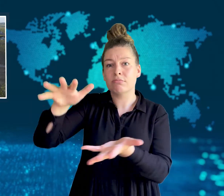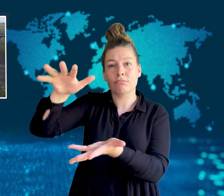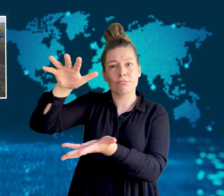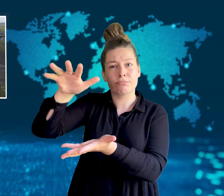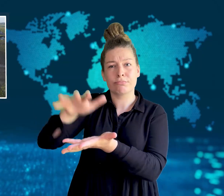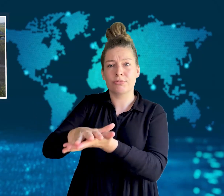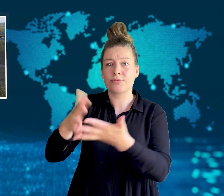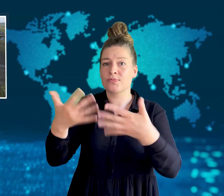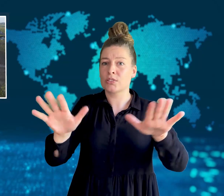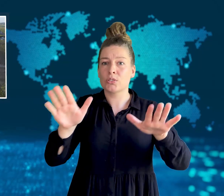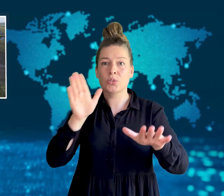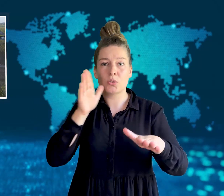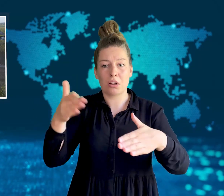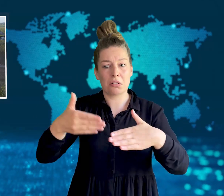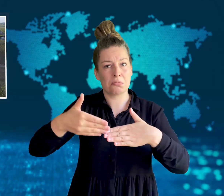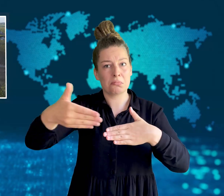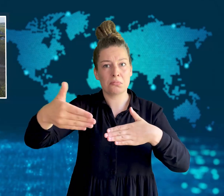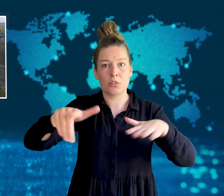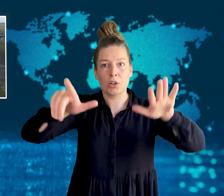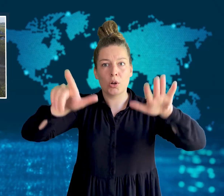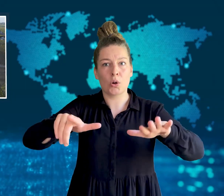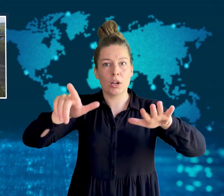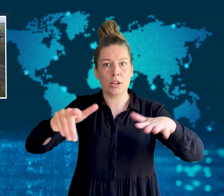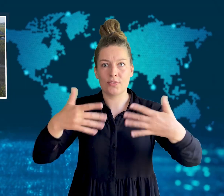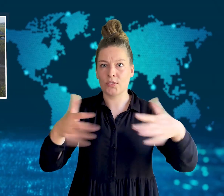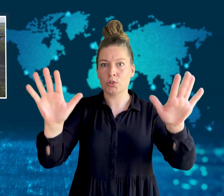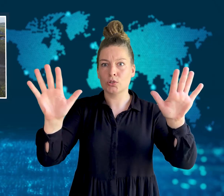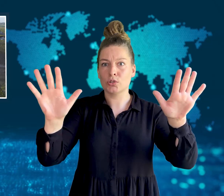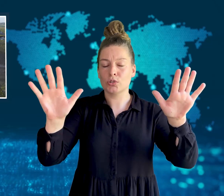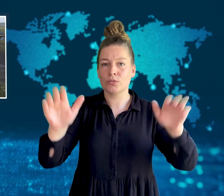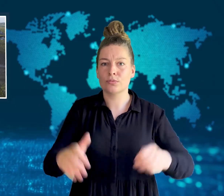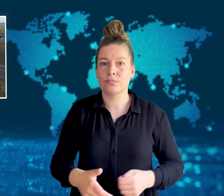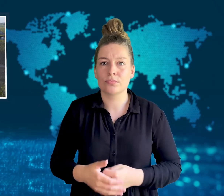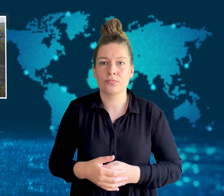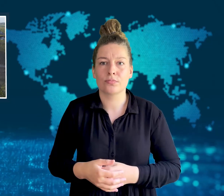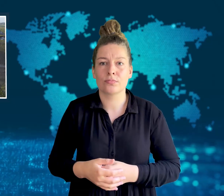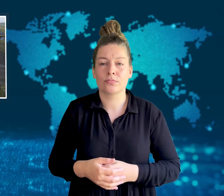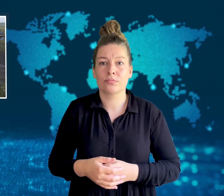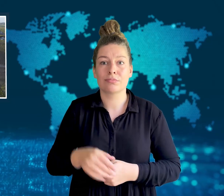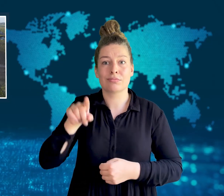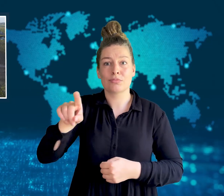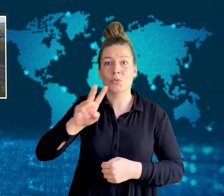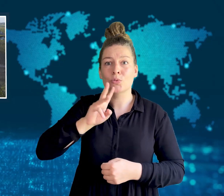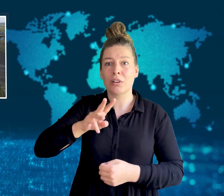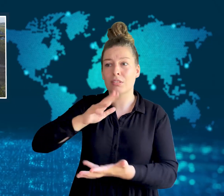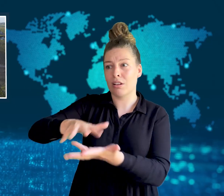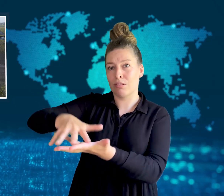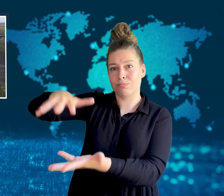The Paso Severino usually provides water for 60% of Uruguay's population.